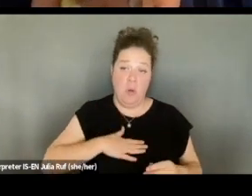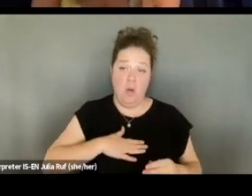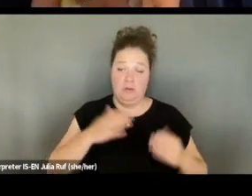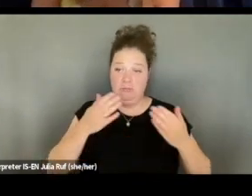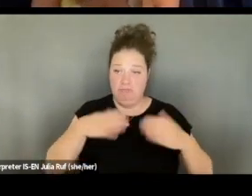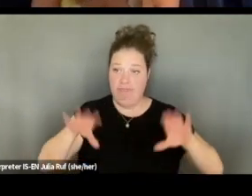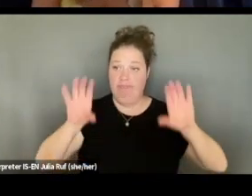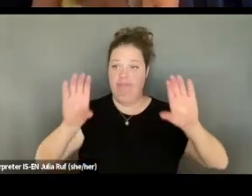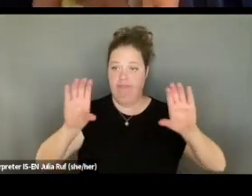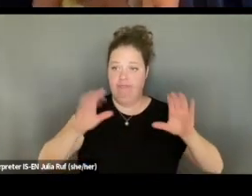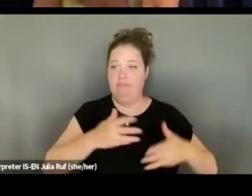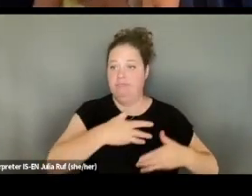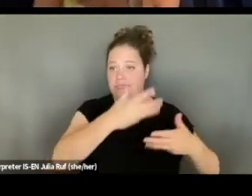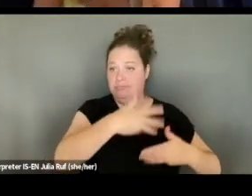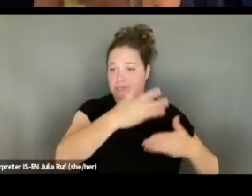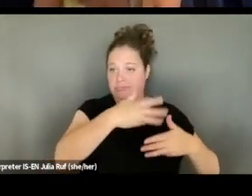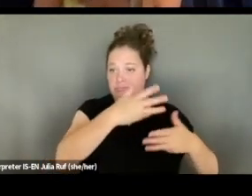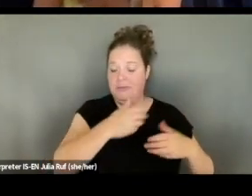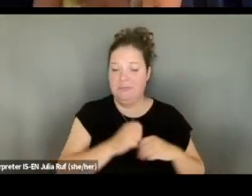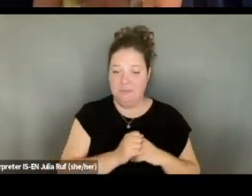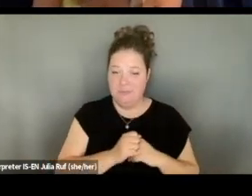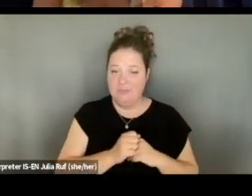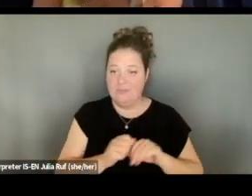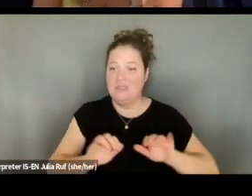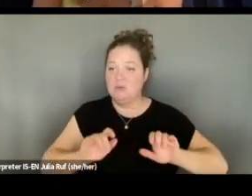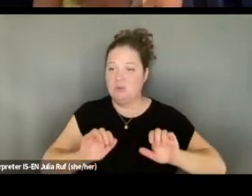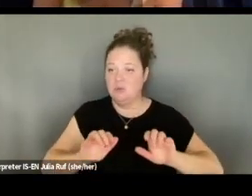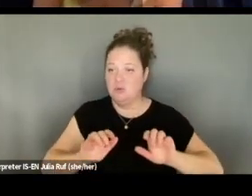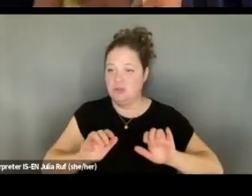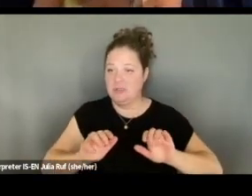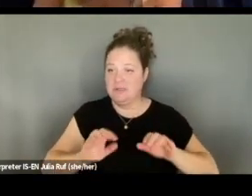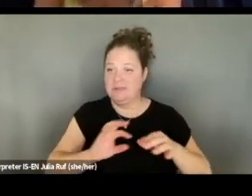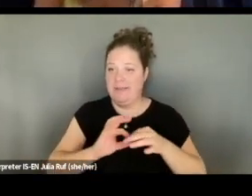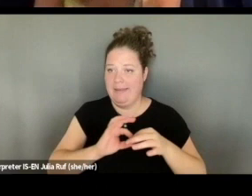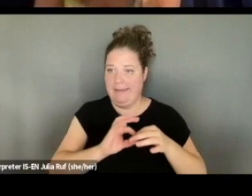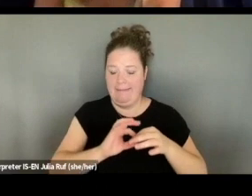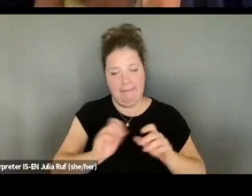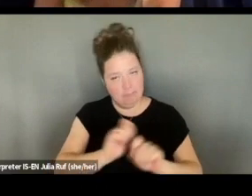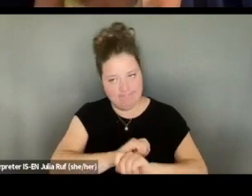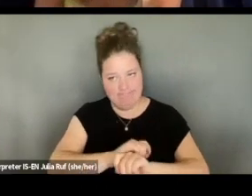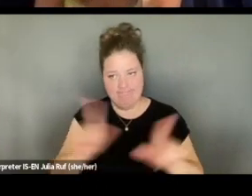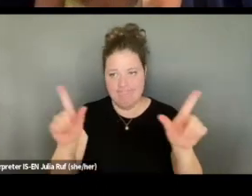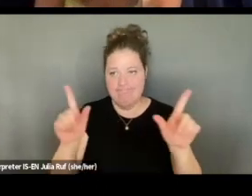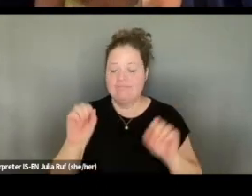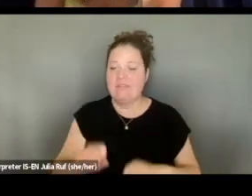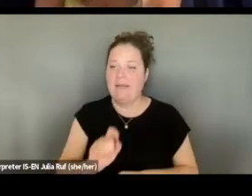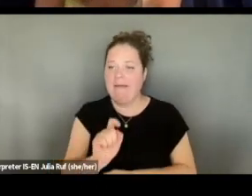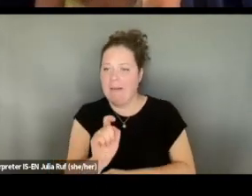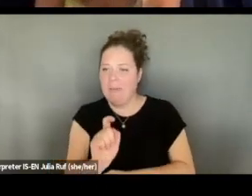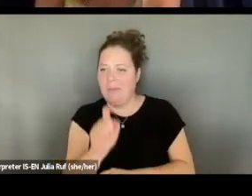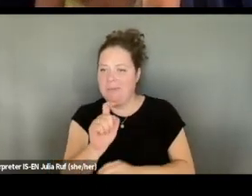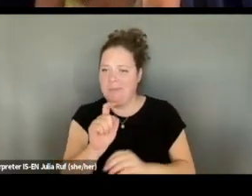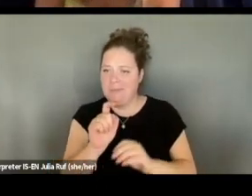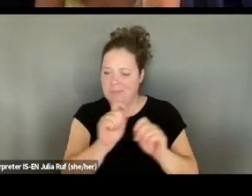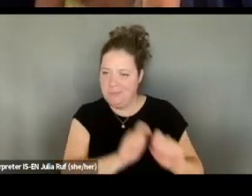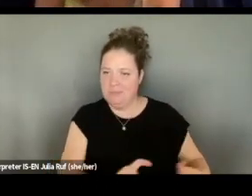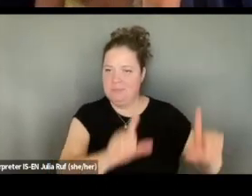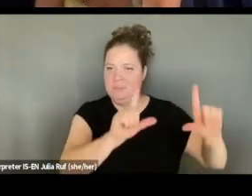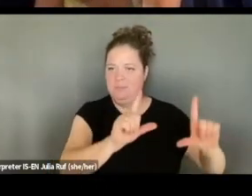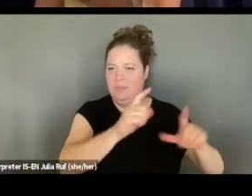prefer to have the text separately, we do provide that as well, so there is a link in the chat for those of you who prefer that.